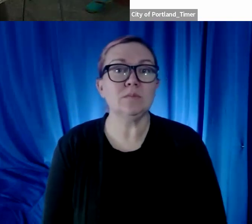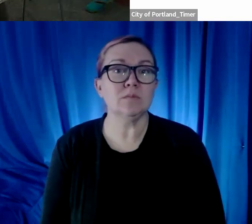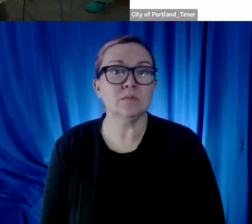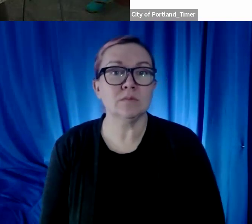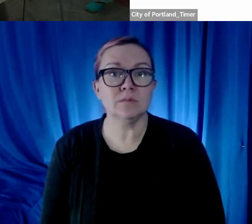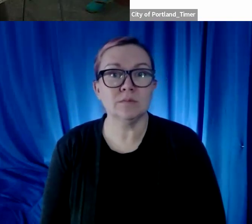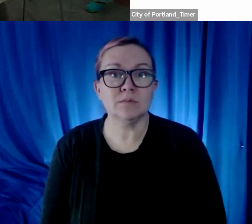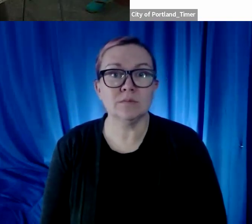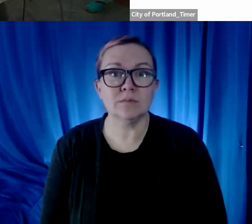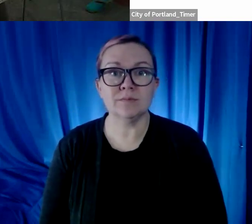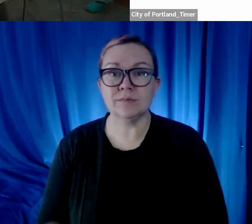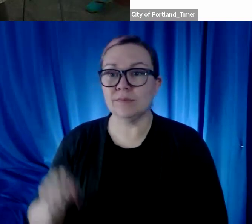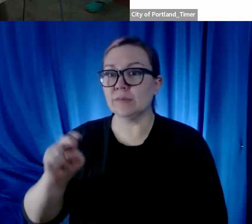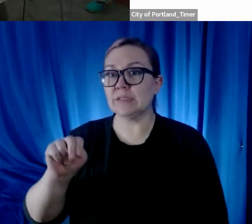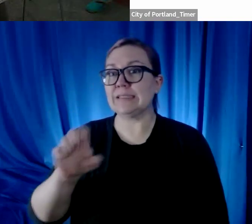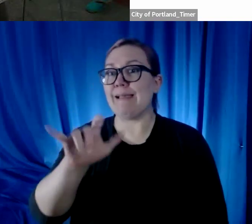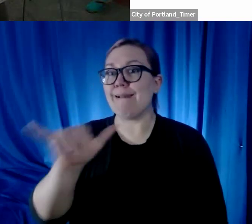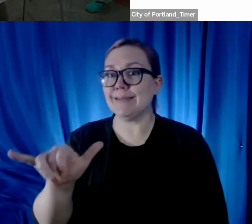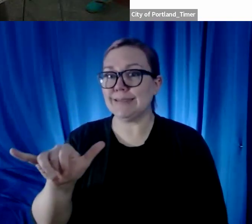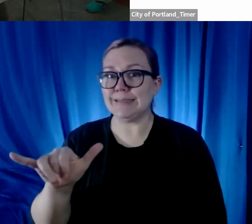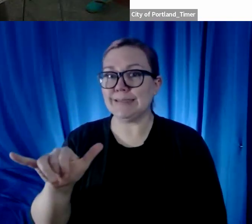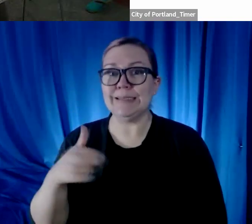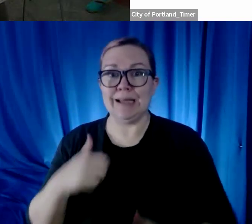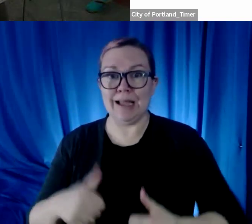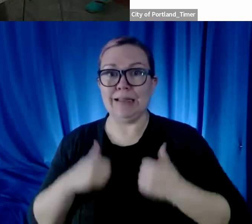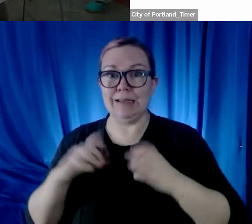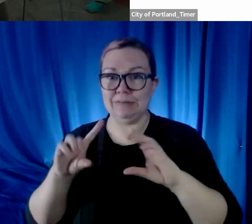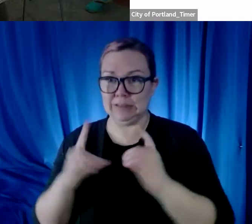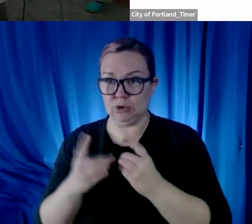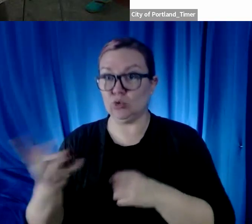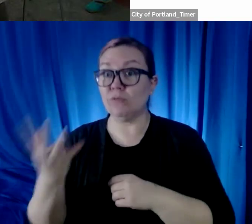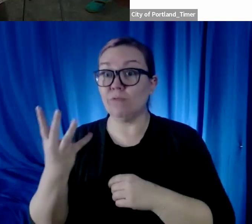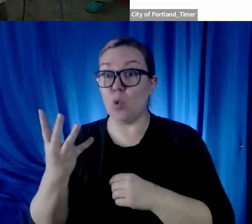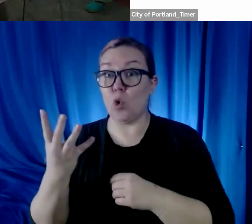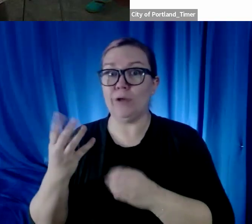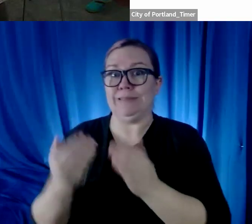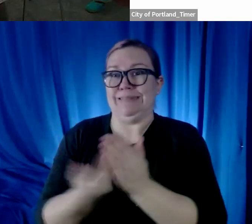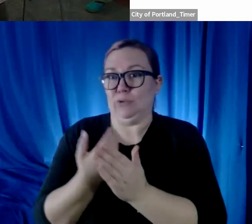Sandy Polishuk. I live in District 4, newly in District 4.